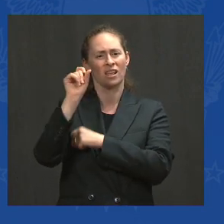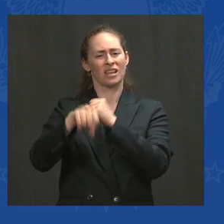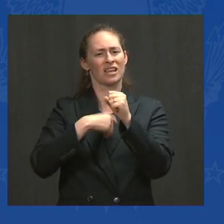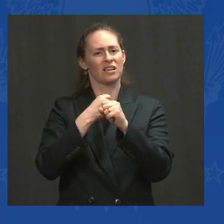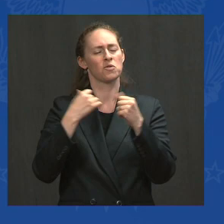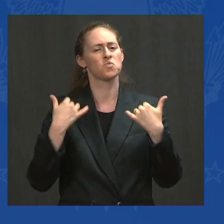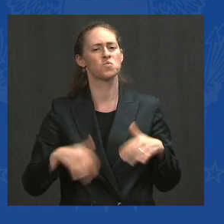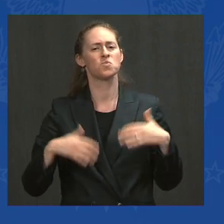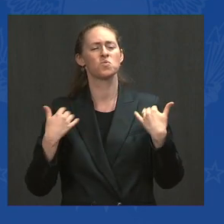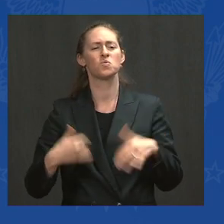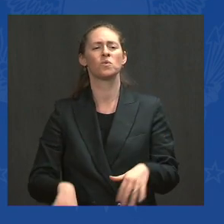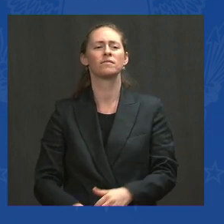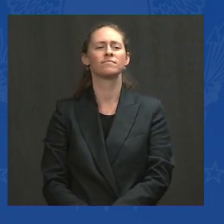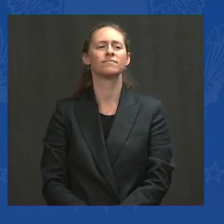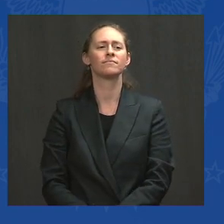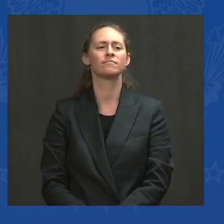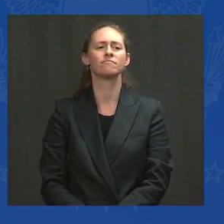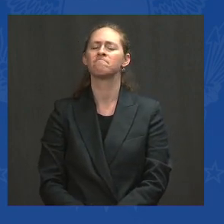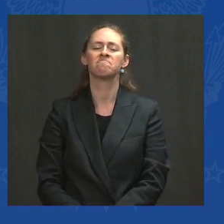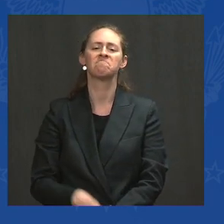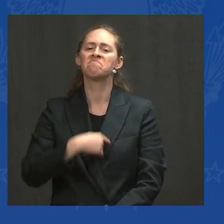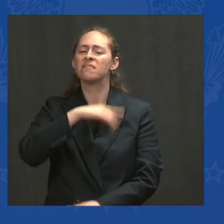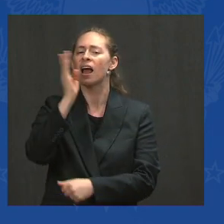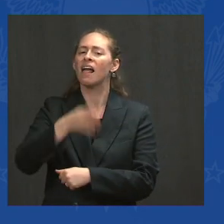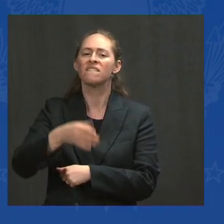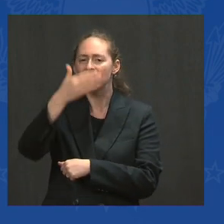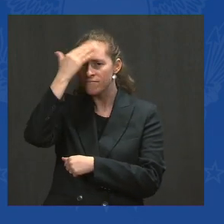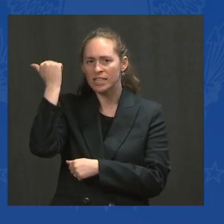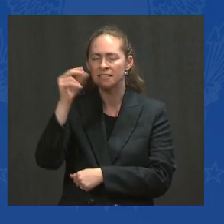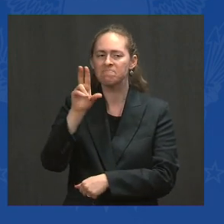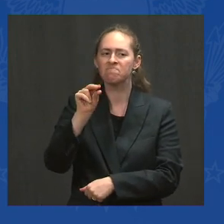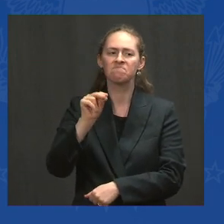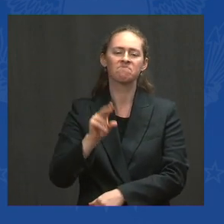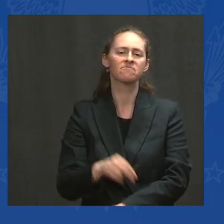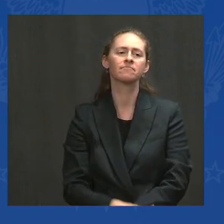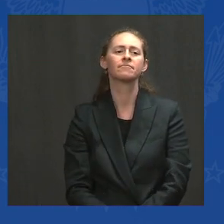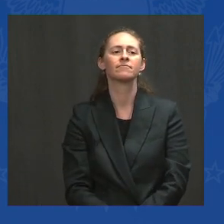We'll never forget those who gave the last full measure of devotion for their country in